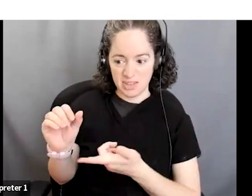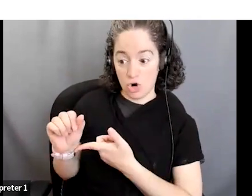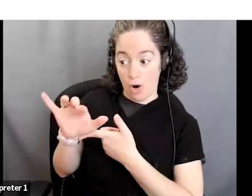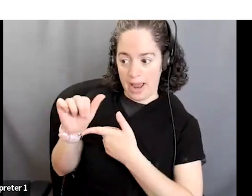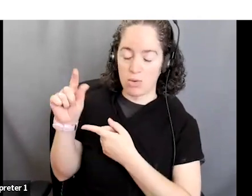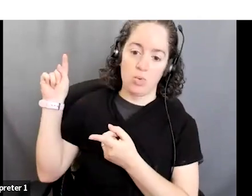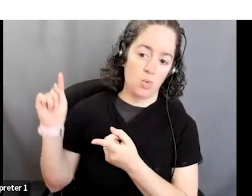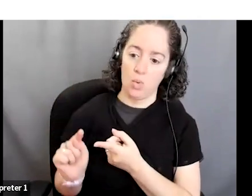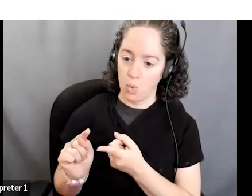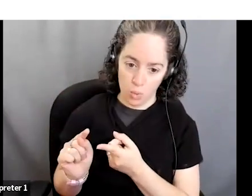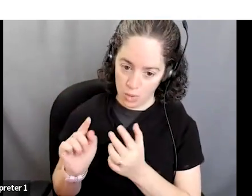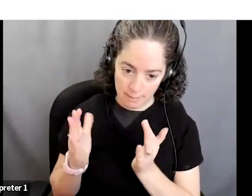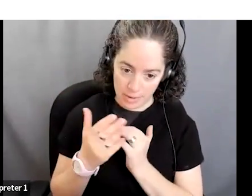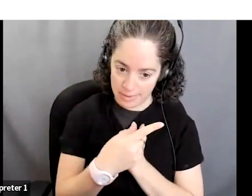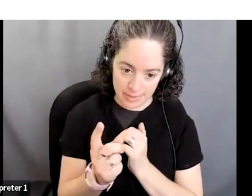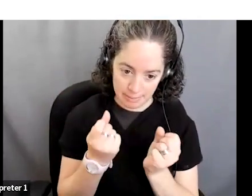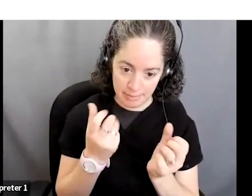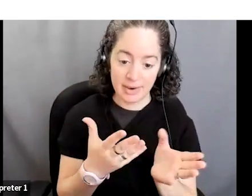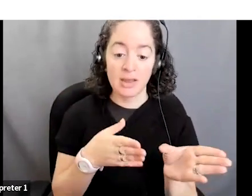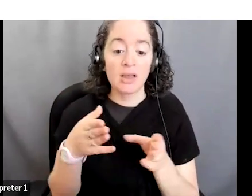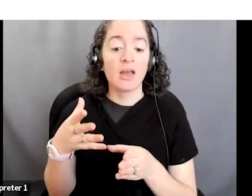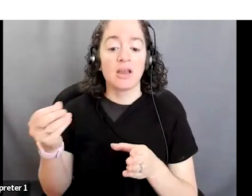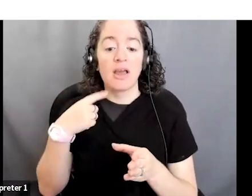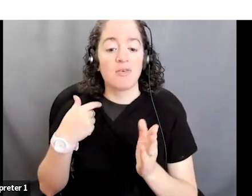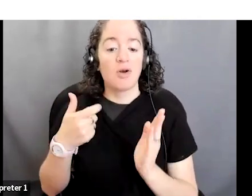and they had autocomplete by default on.